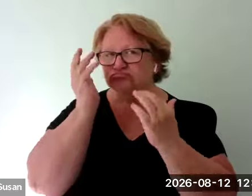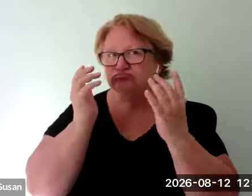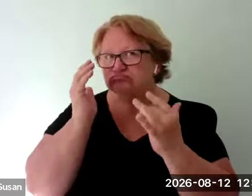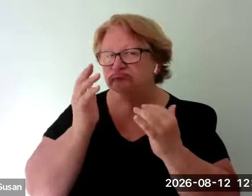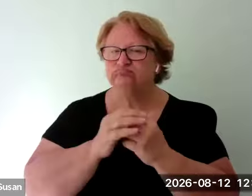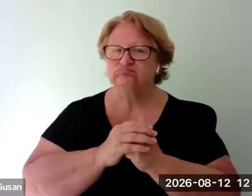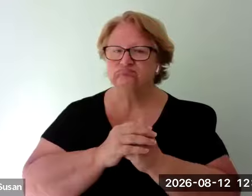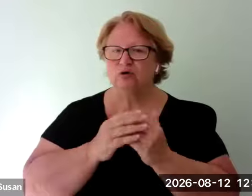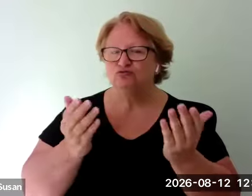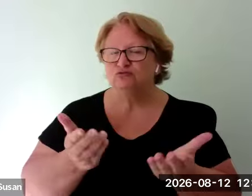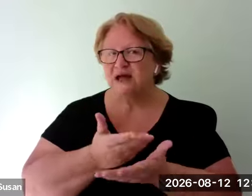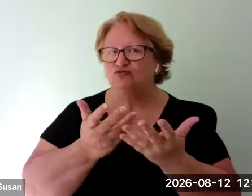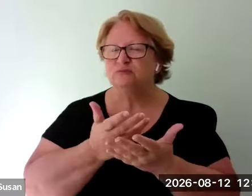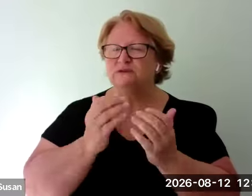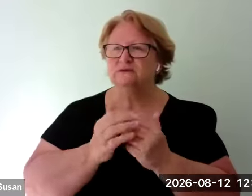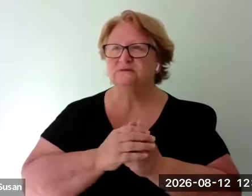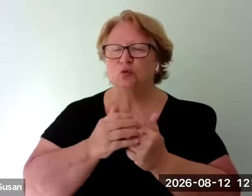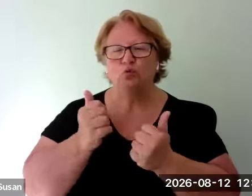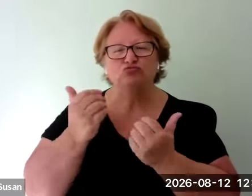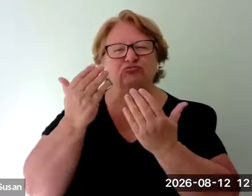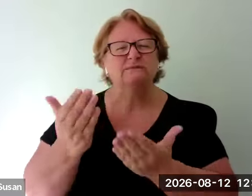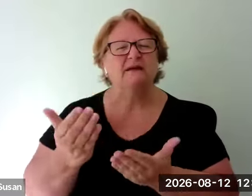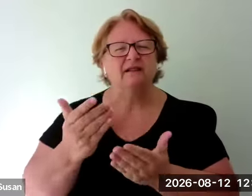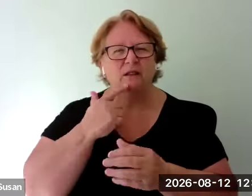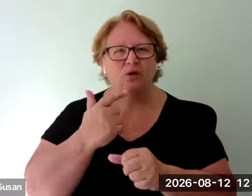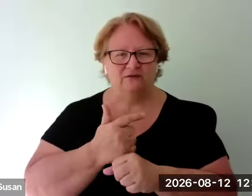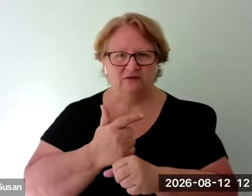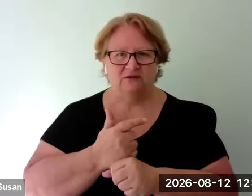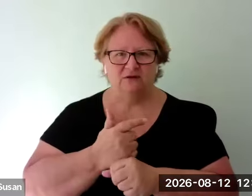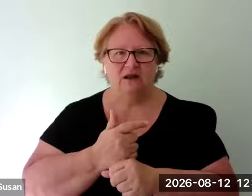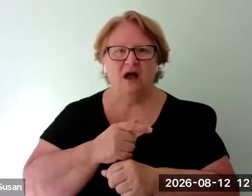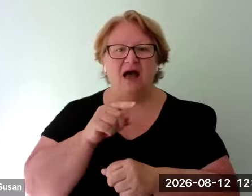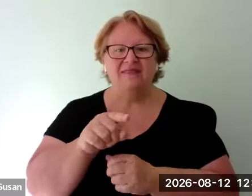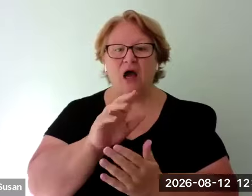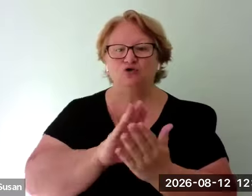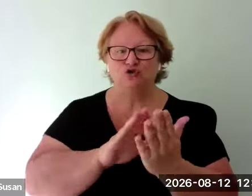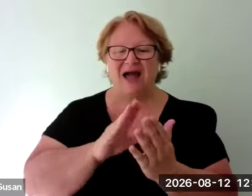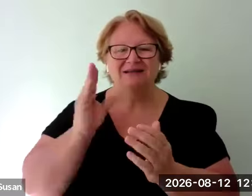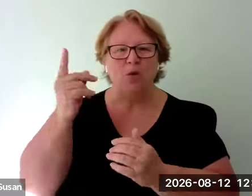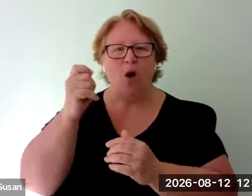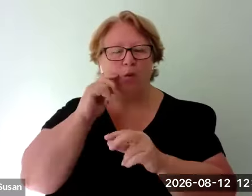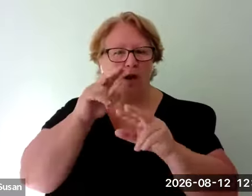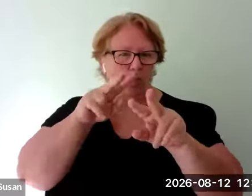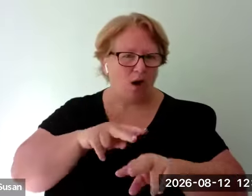events the chat function is on . We welcome your reflections, your encouragement and respec ful conversation. Please keep